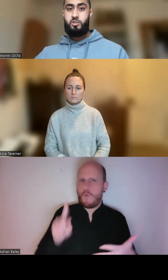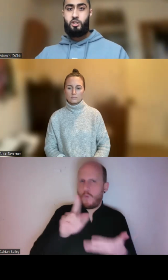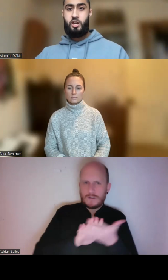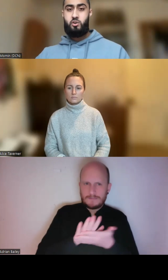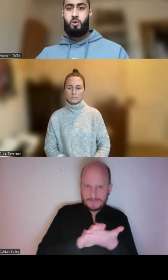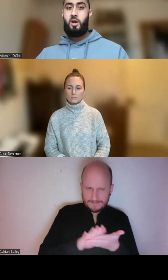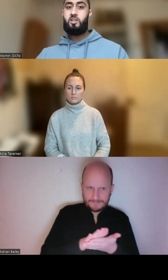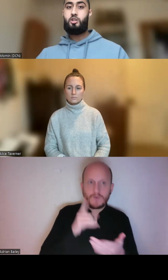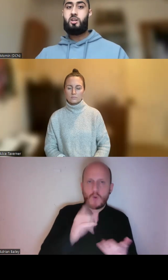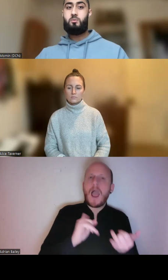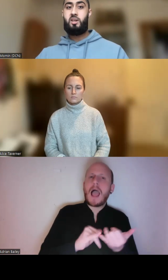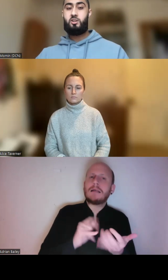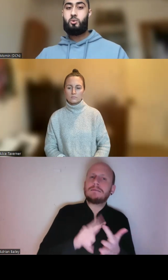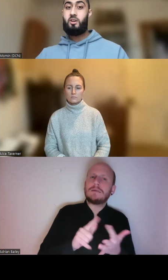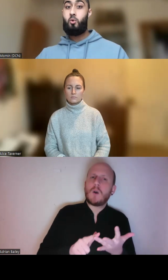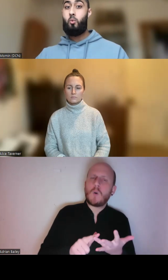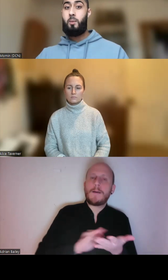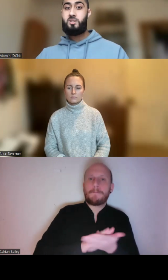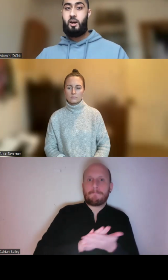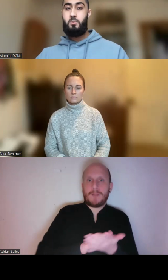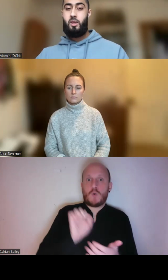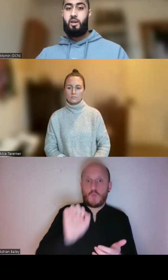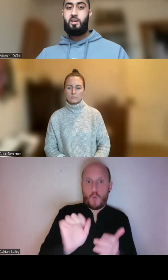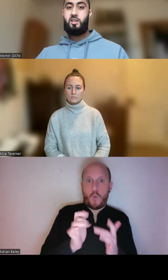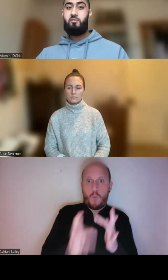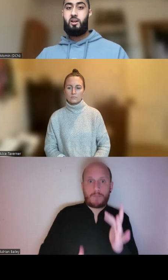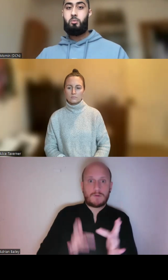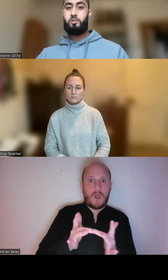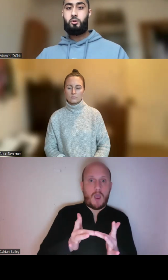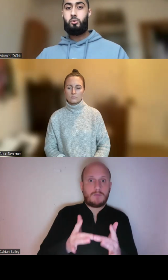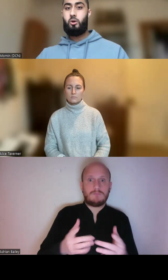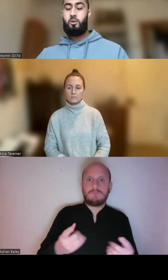Search engine optimization is making sure that your website is available to Google.